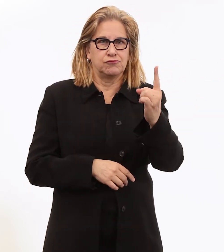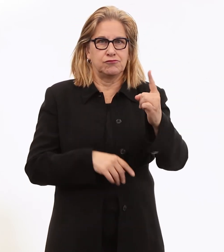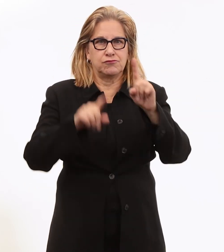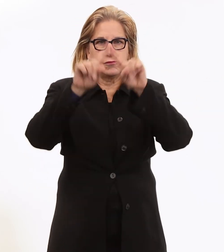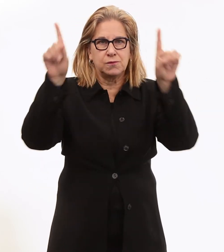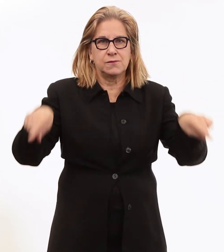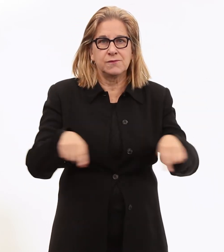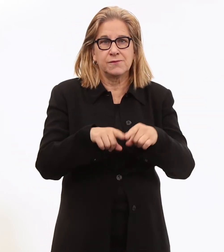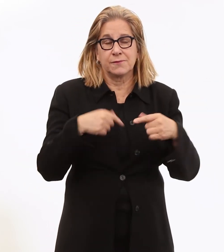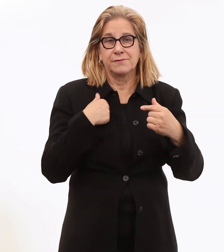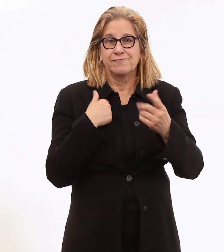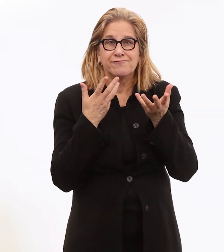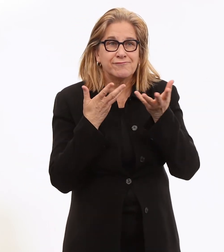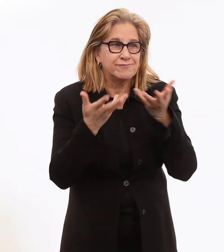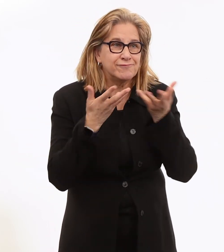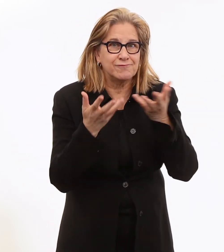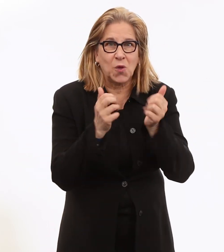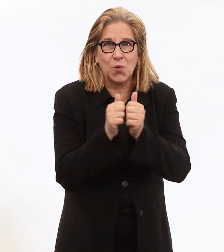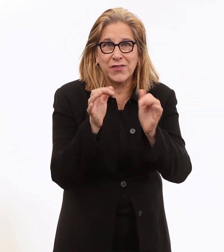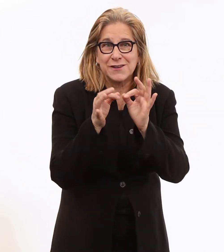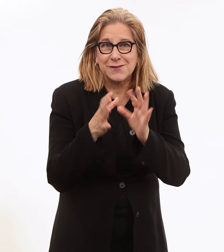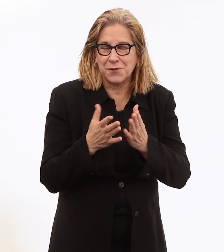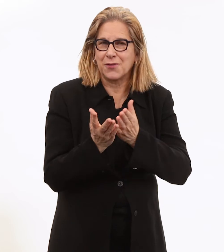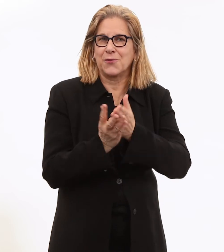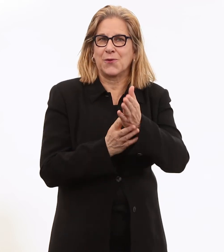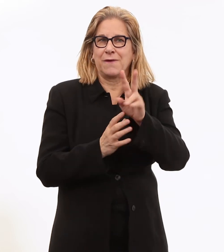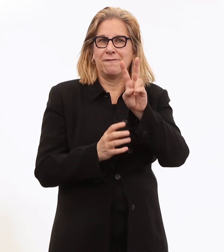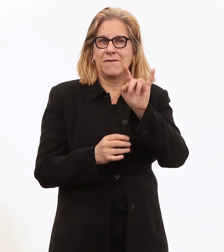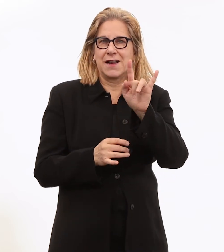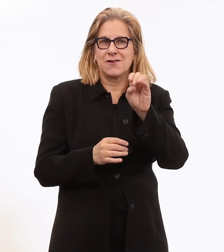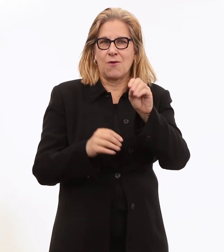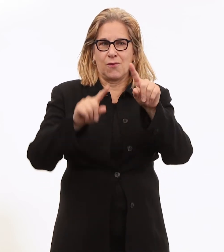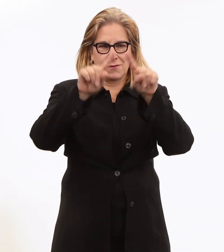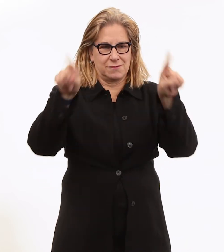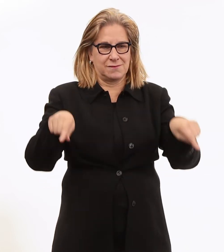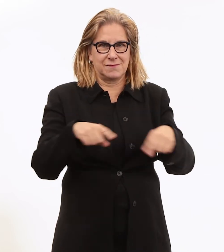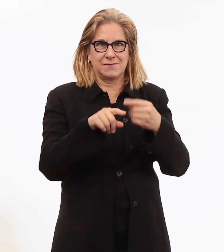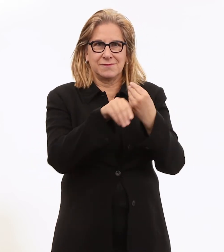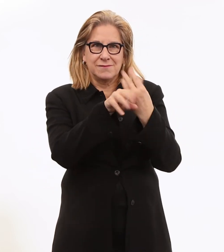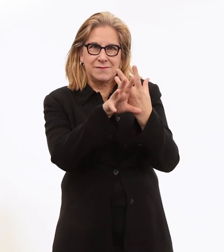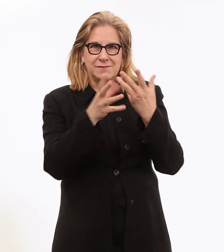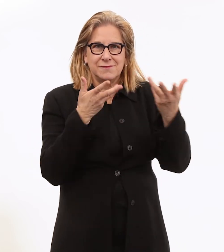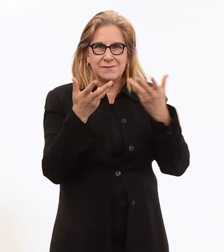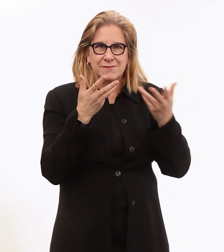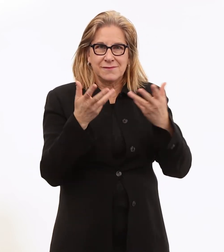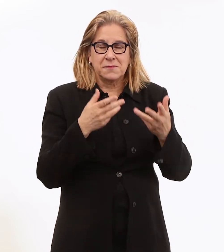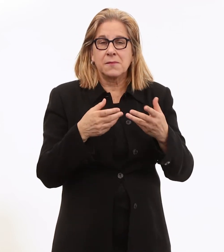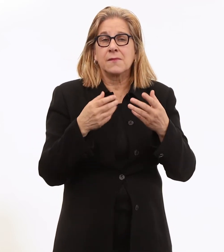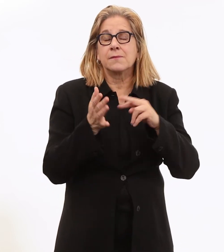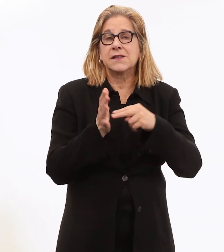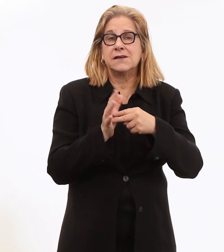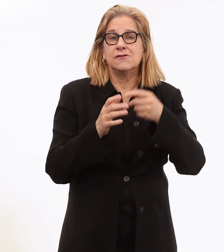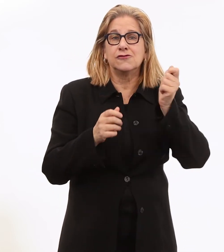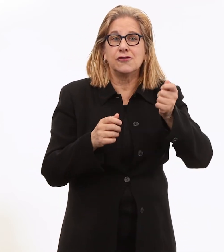You will then communicate with the interpreter through a video display. The speakers on the device will allow for the judge and others